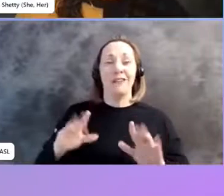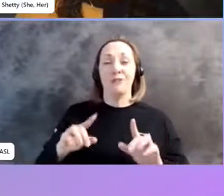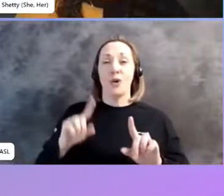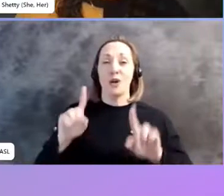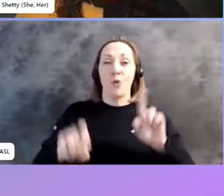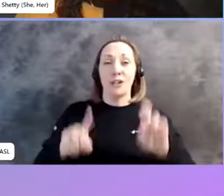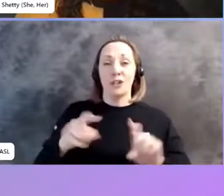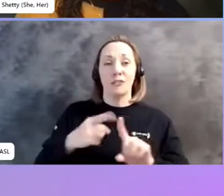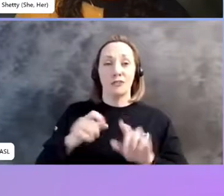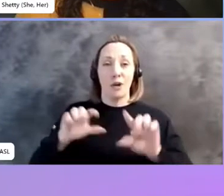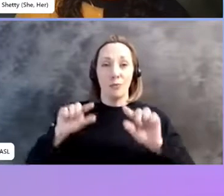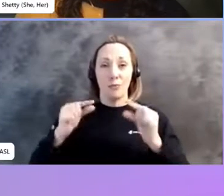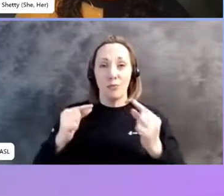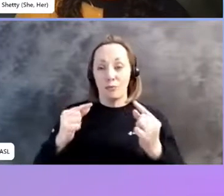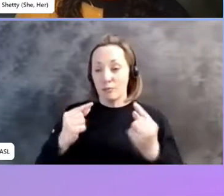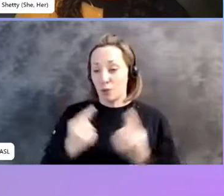transformation or change.